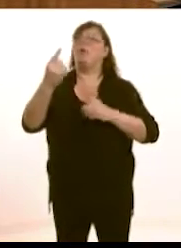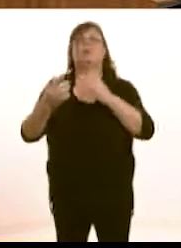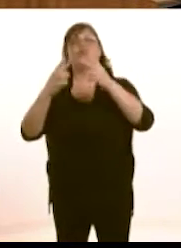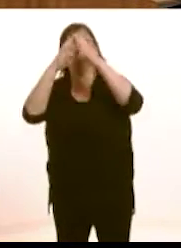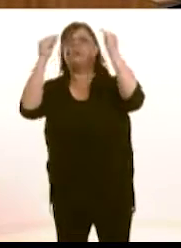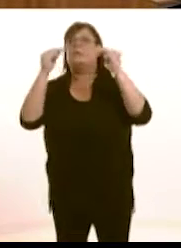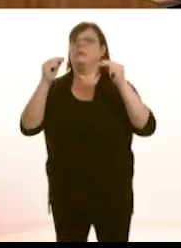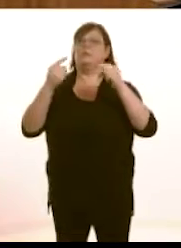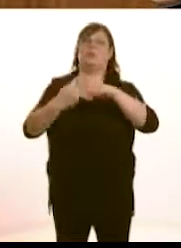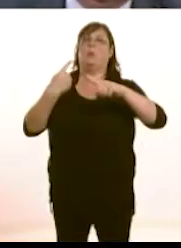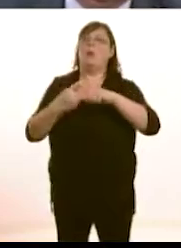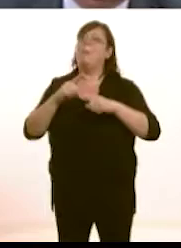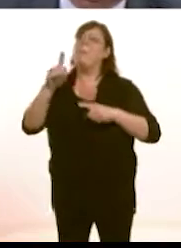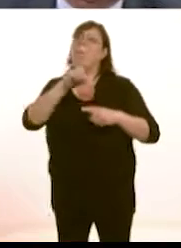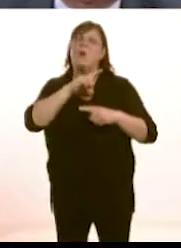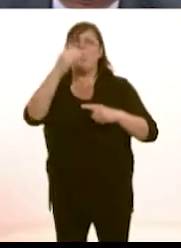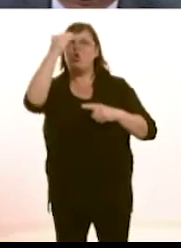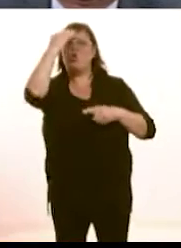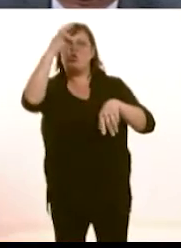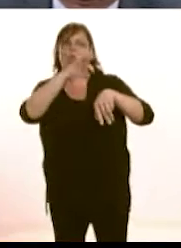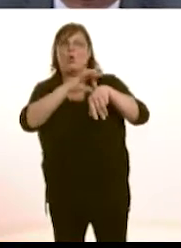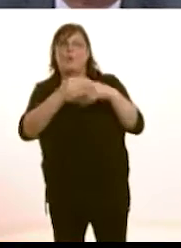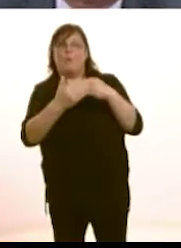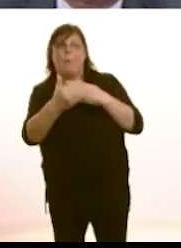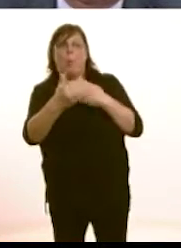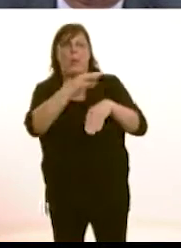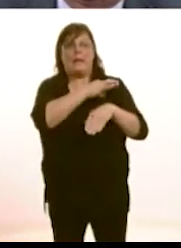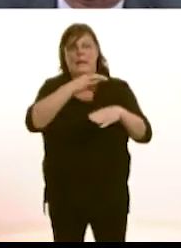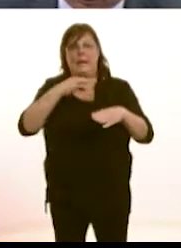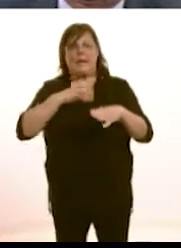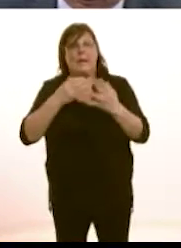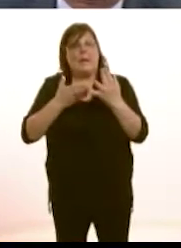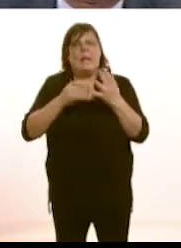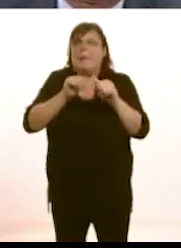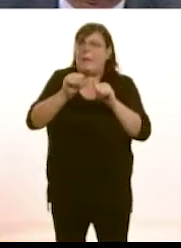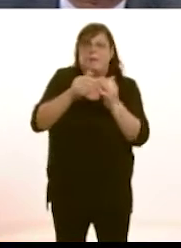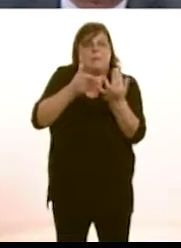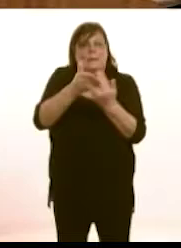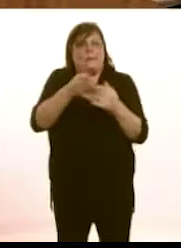to hold a few more clinics in a more fair and accessible way throughout Wales could help us achieve the same.